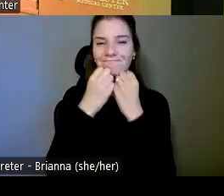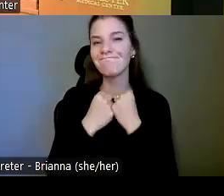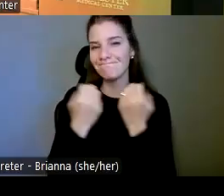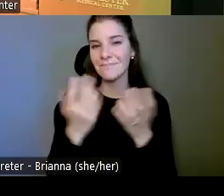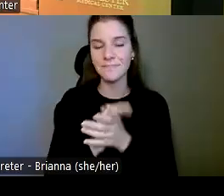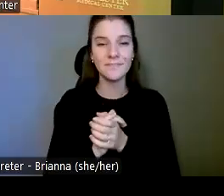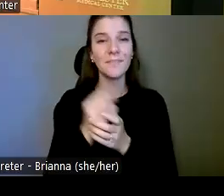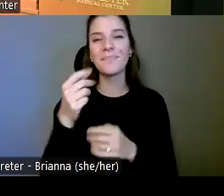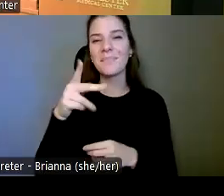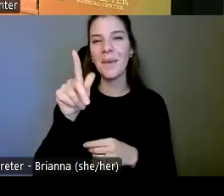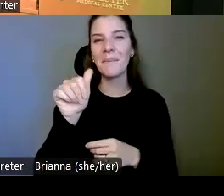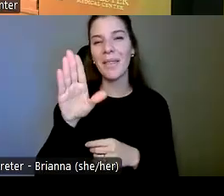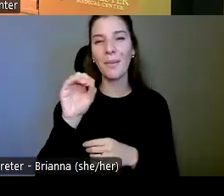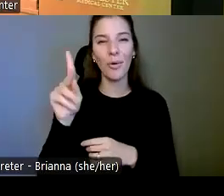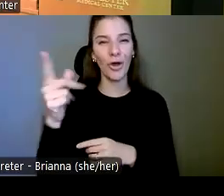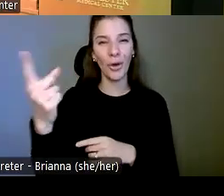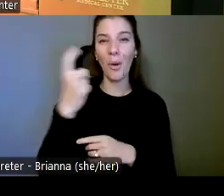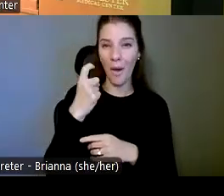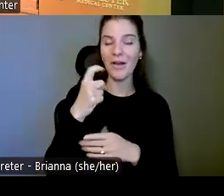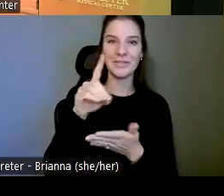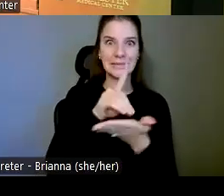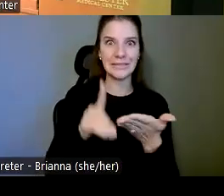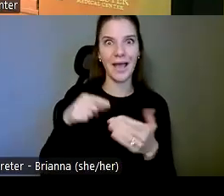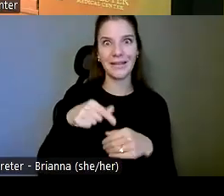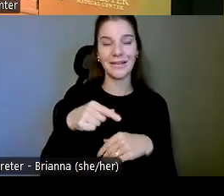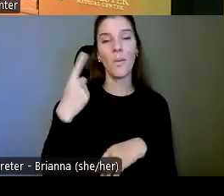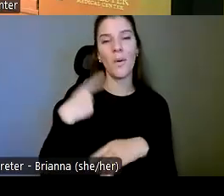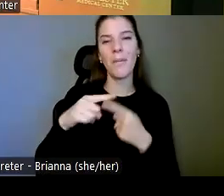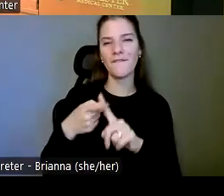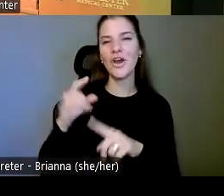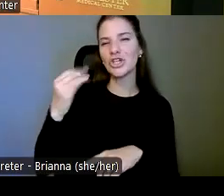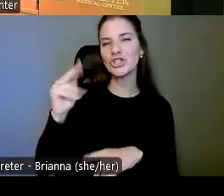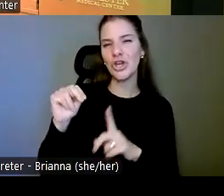my friend who helped us to set up the Pomona site said, "John, it's like Alcoholics Anonymous. You